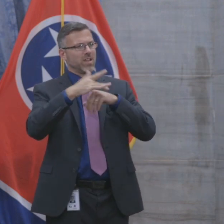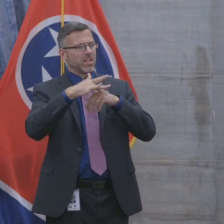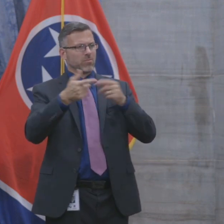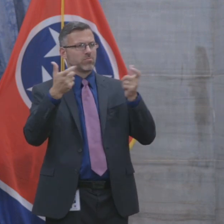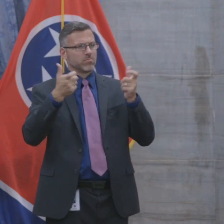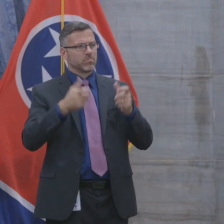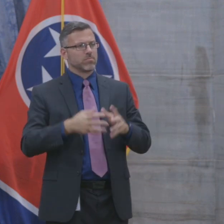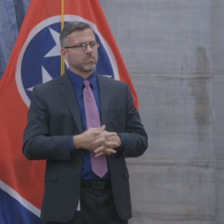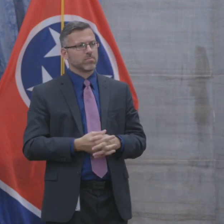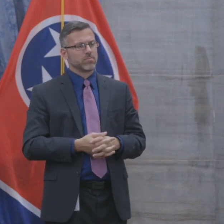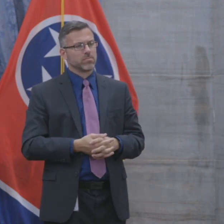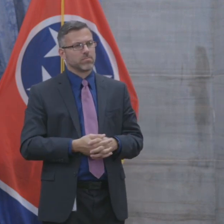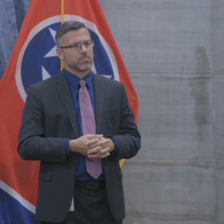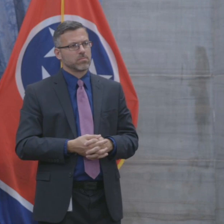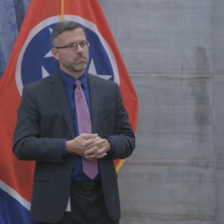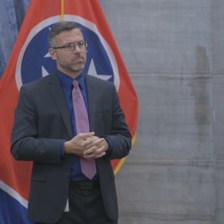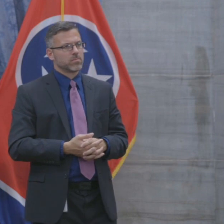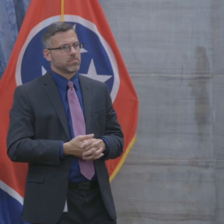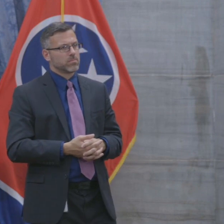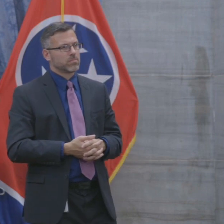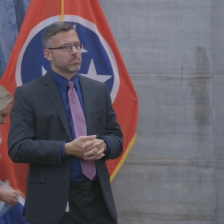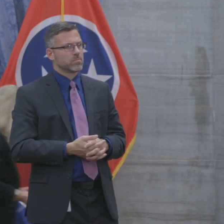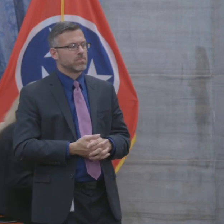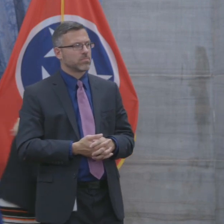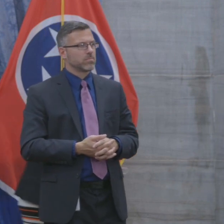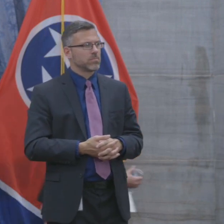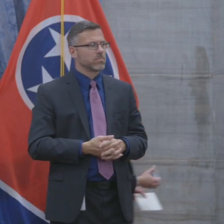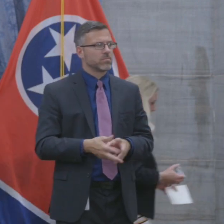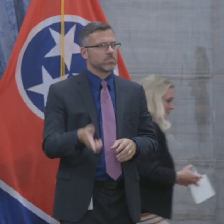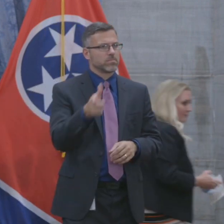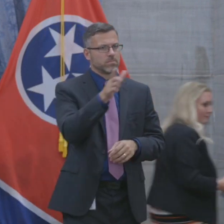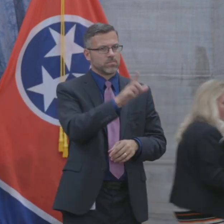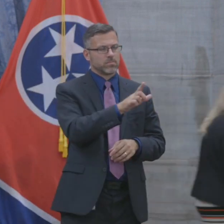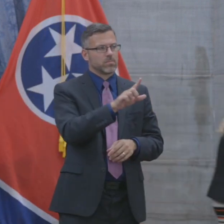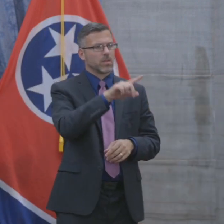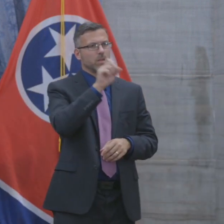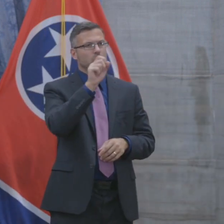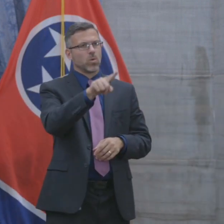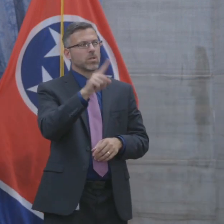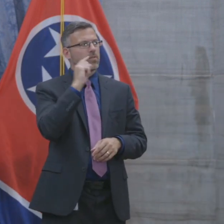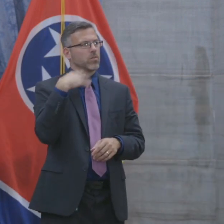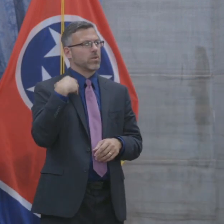of it is transportation time on the front enrolled, although that's really being minimized now through a lot of courier